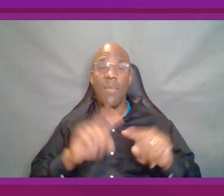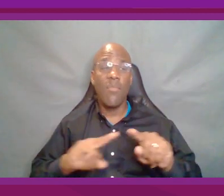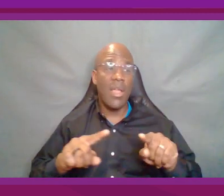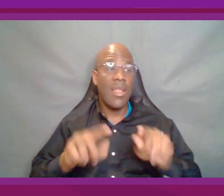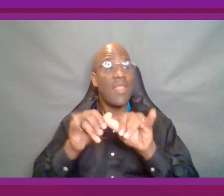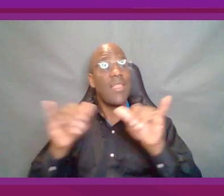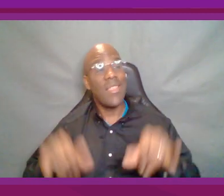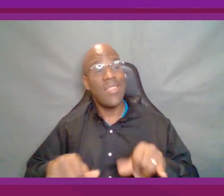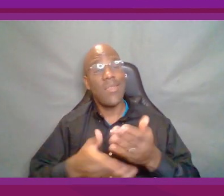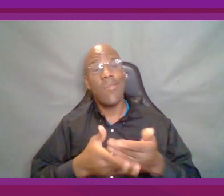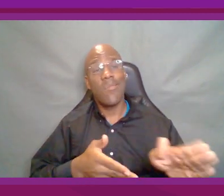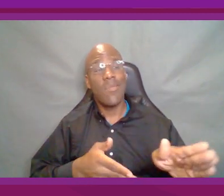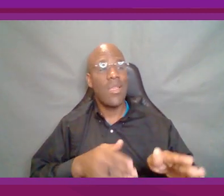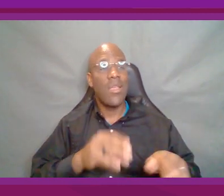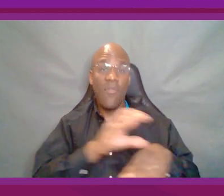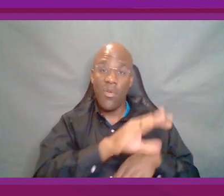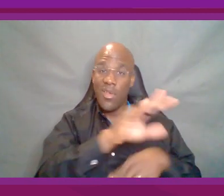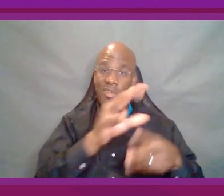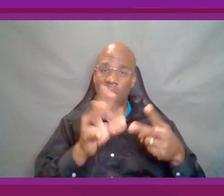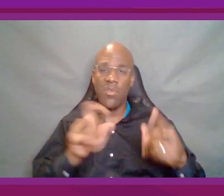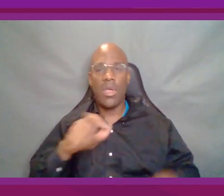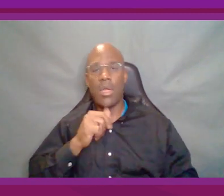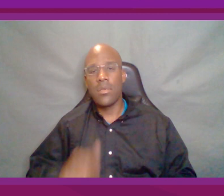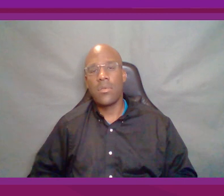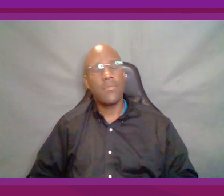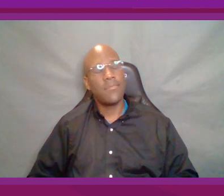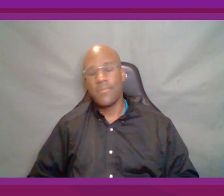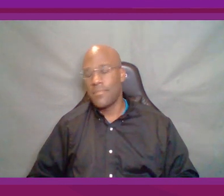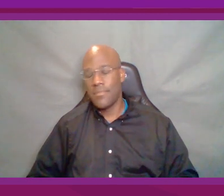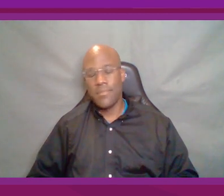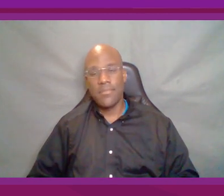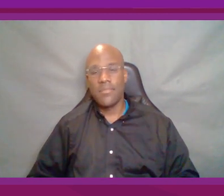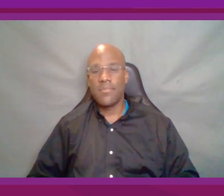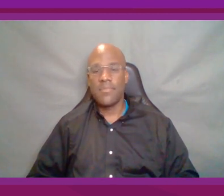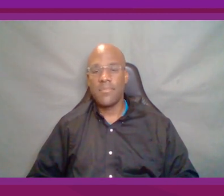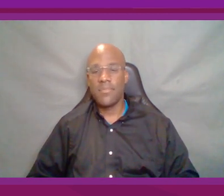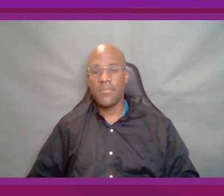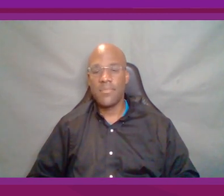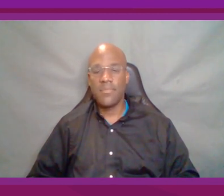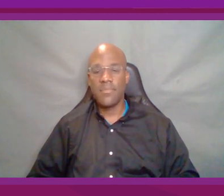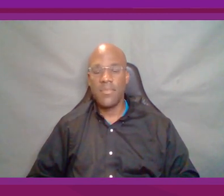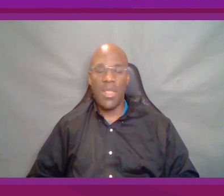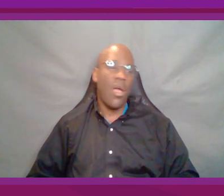choice because the system's in their way. It shouldn't be their choice because of you know